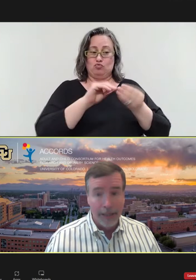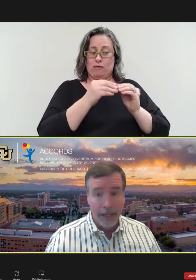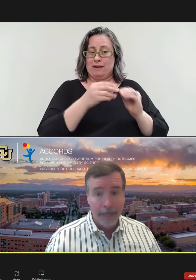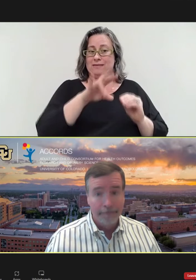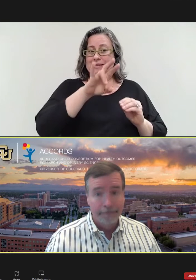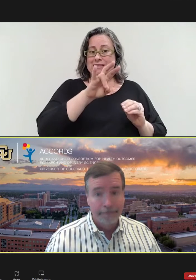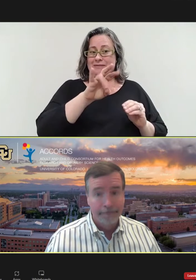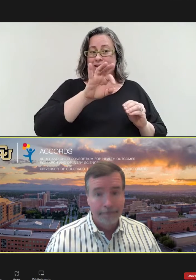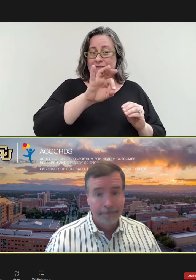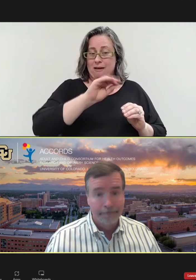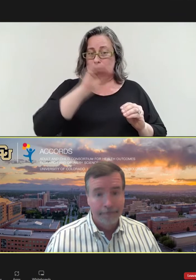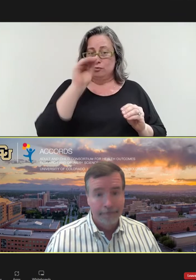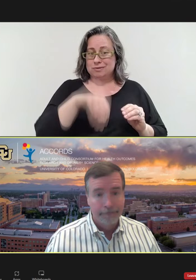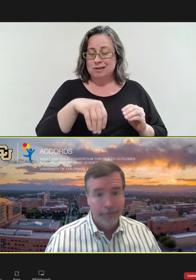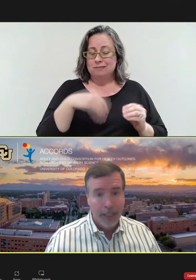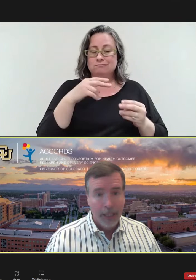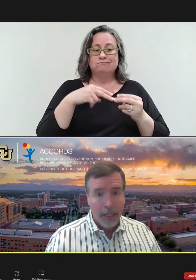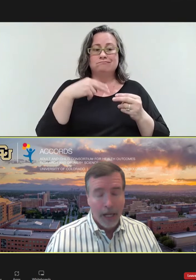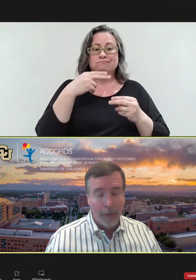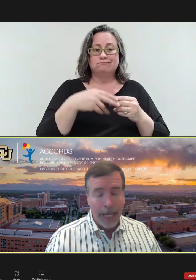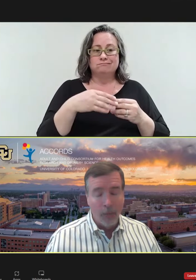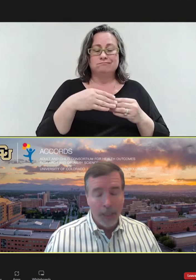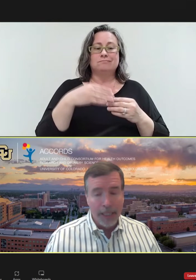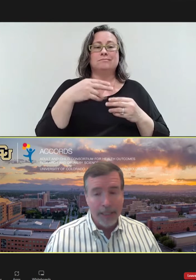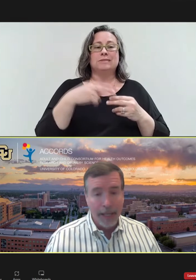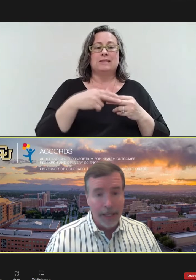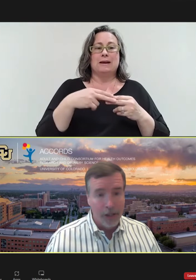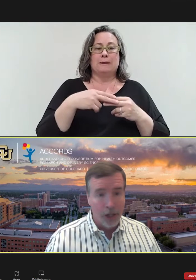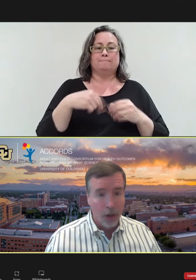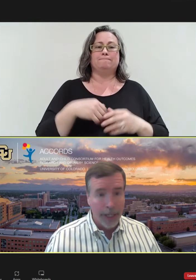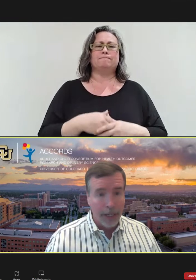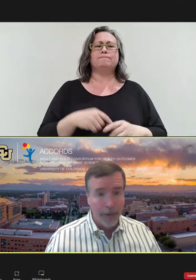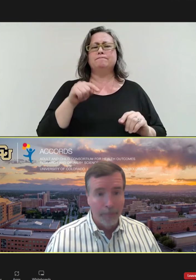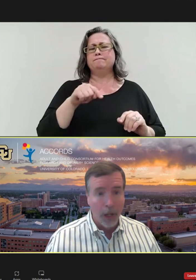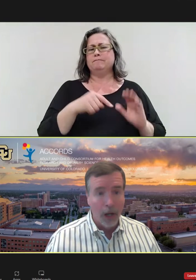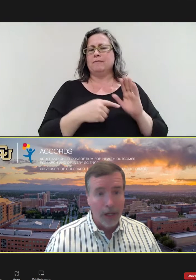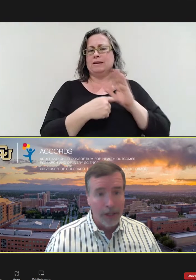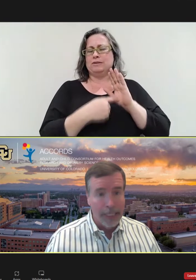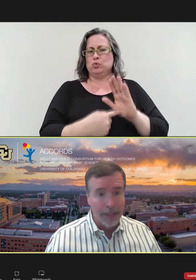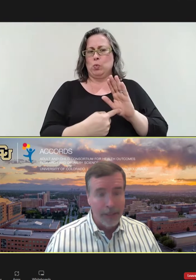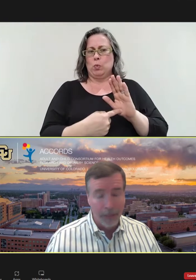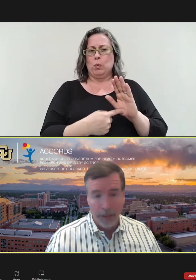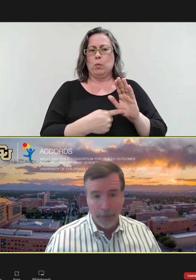slide. And what this slide is showing on the bars is simply the